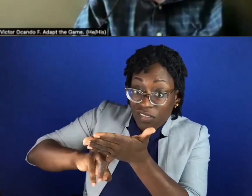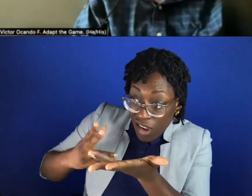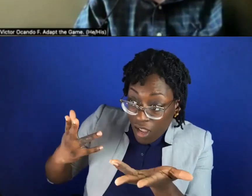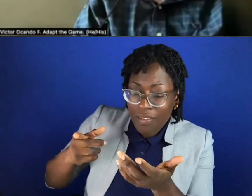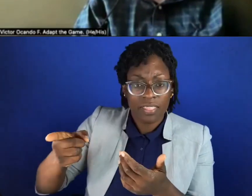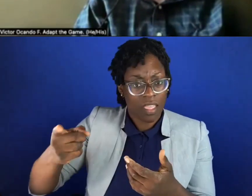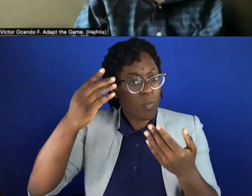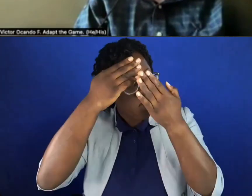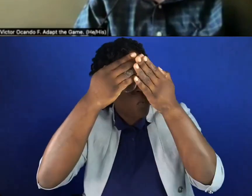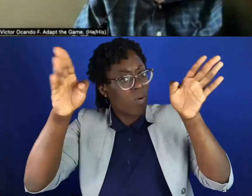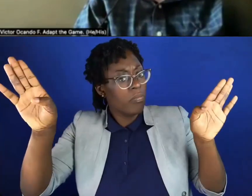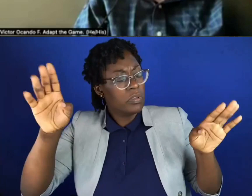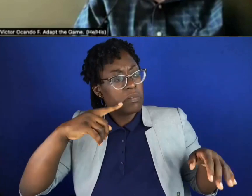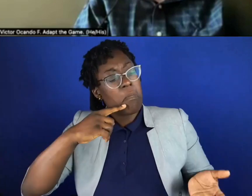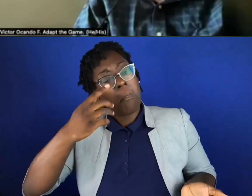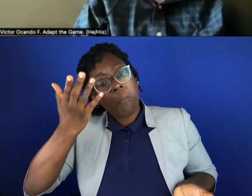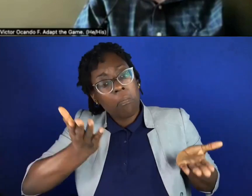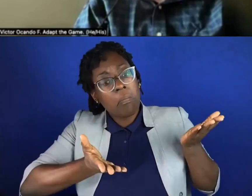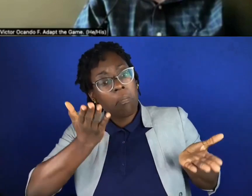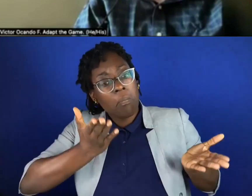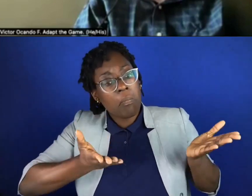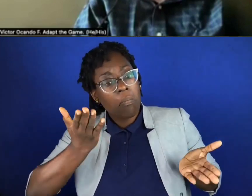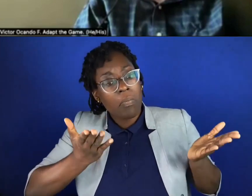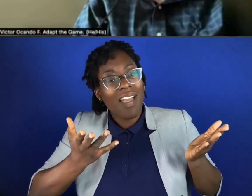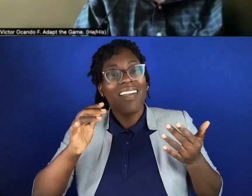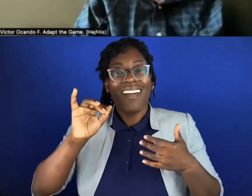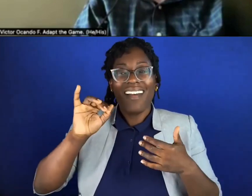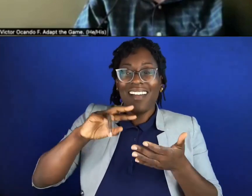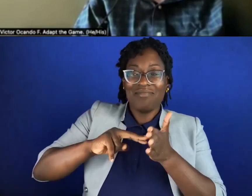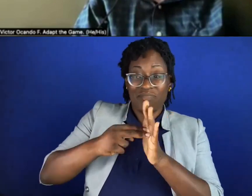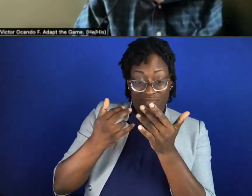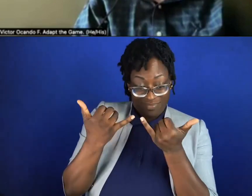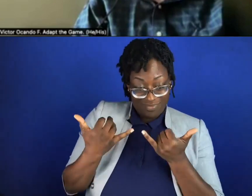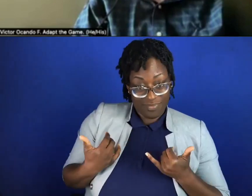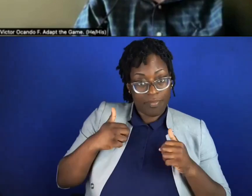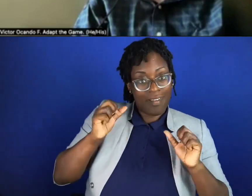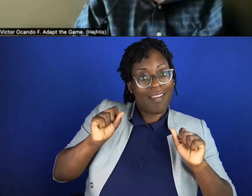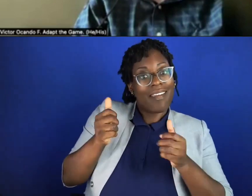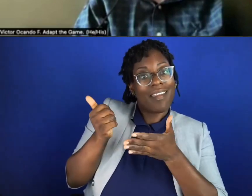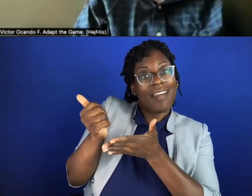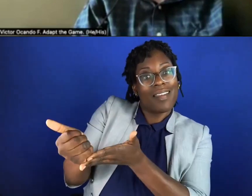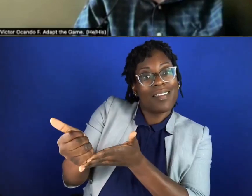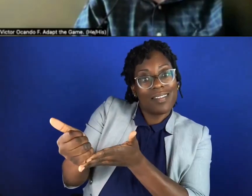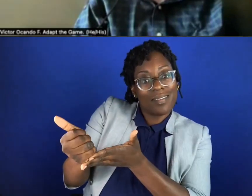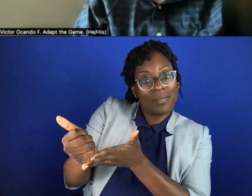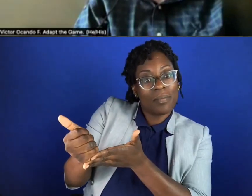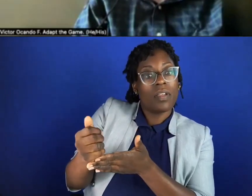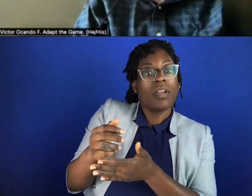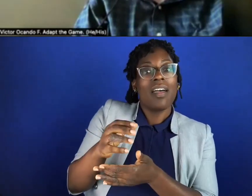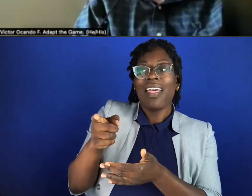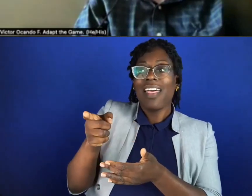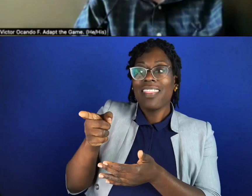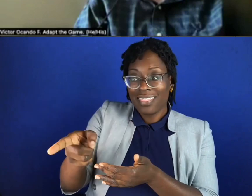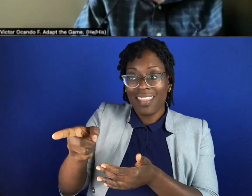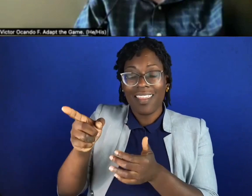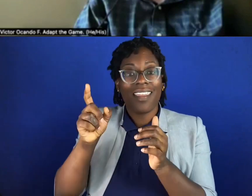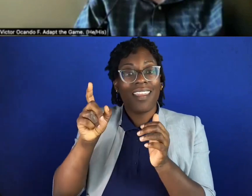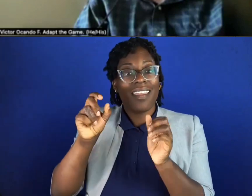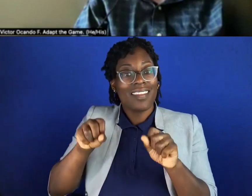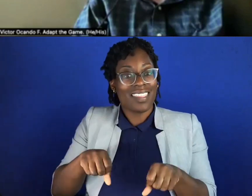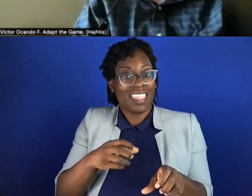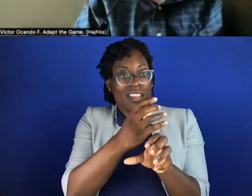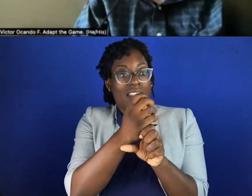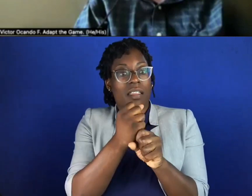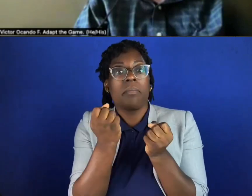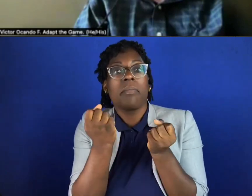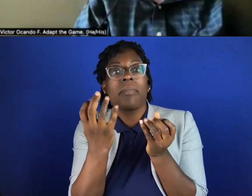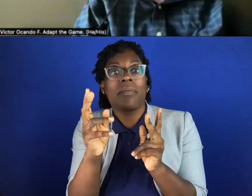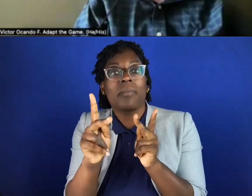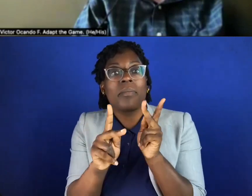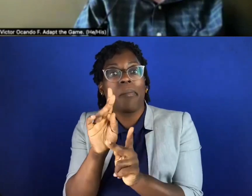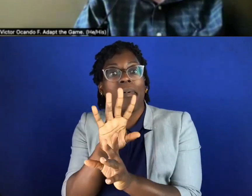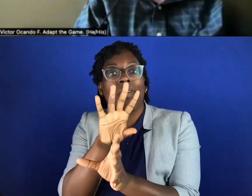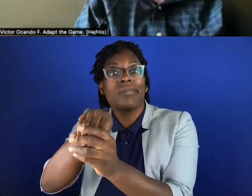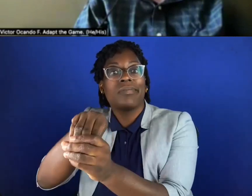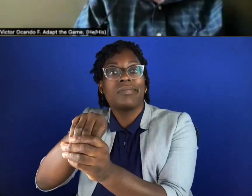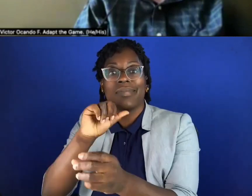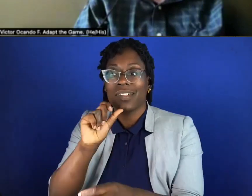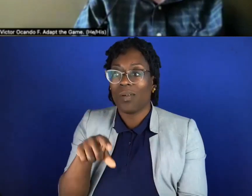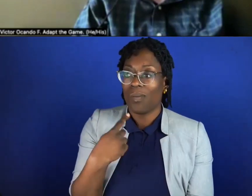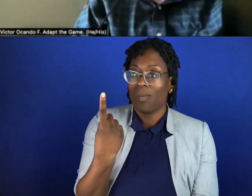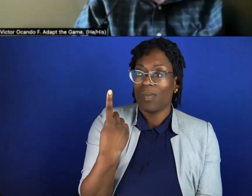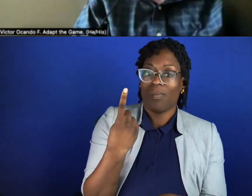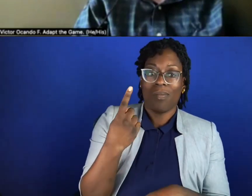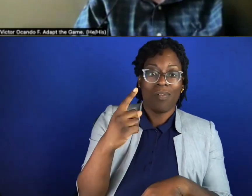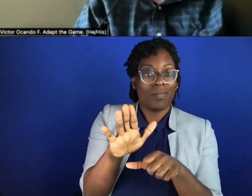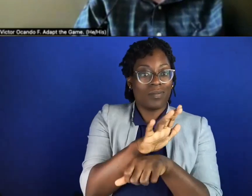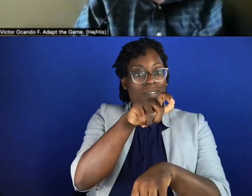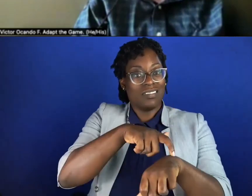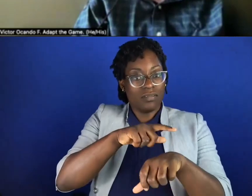help that could achieve most of what they were looking for and said maybe down the road